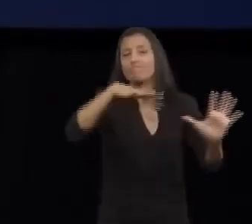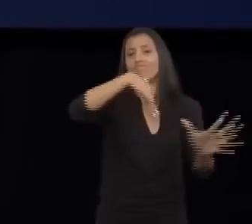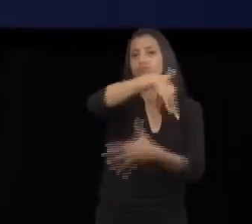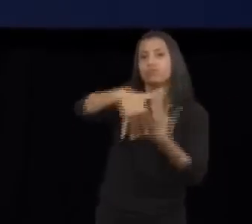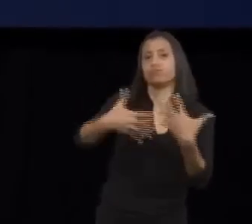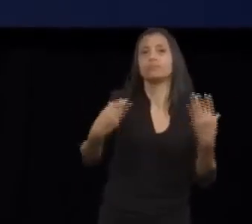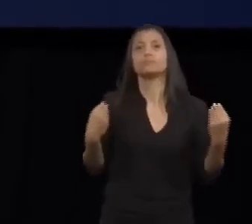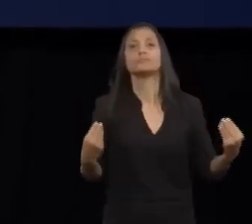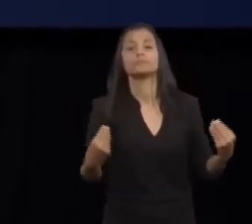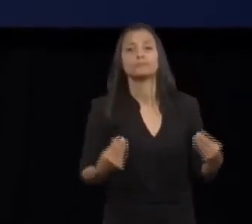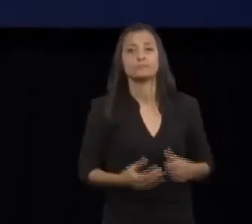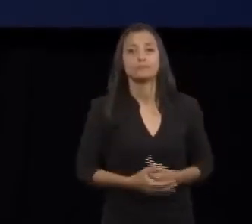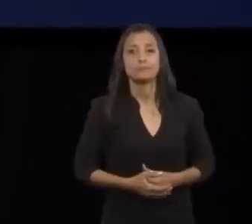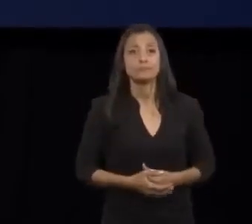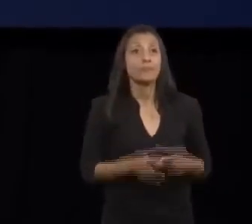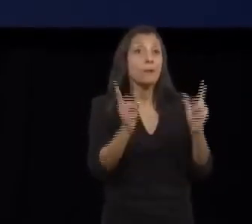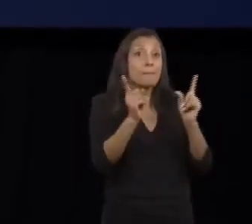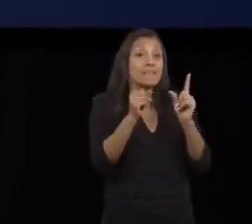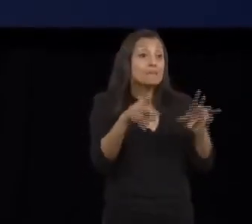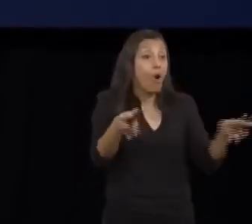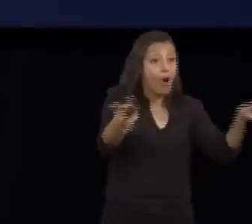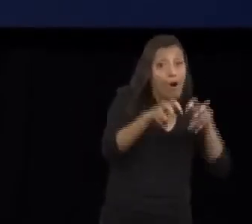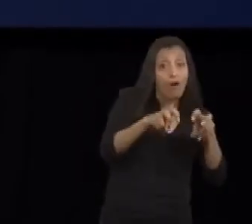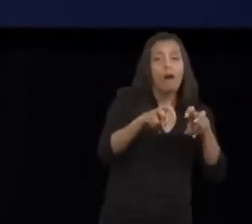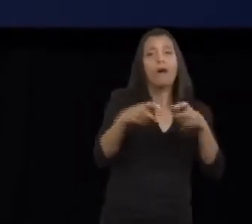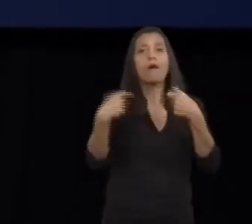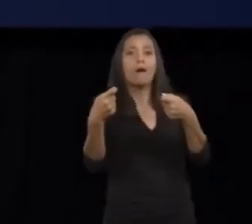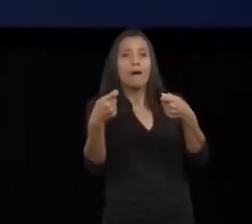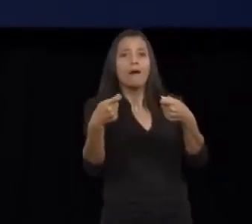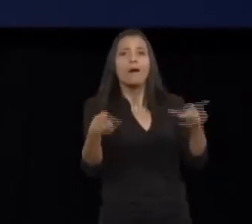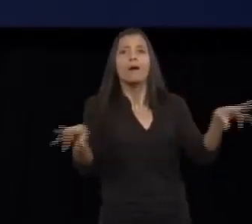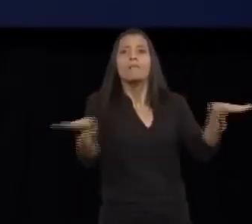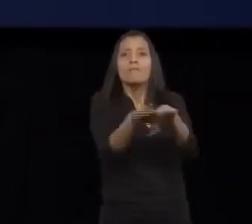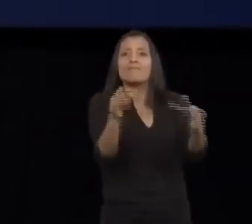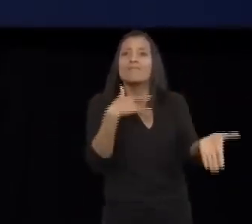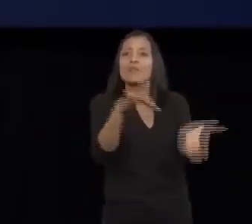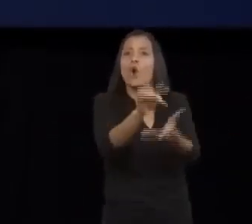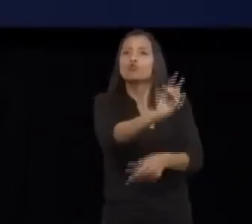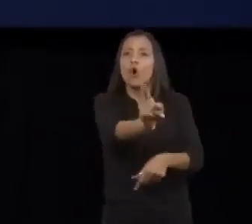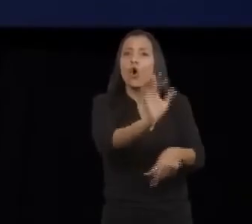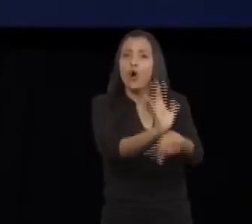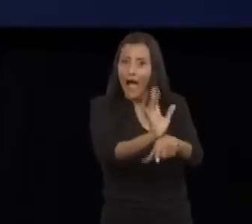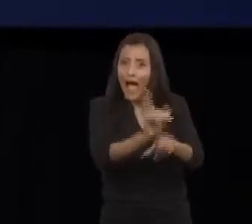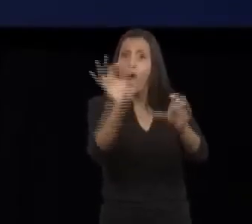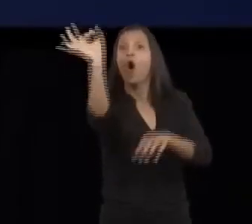but they are also going to break the monetary balance, they are going to break the exchange rate,